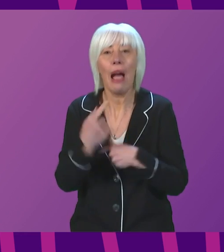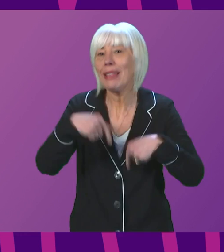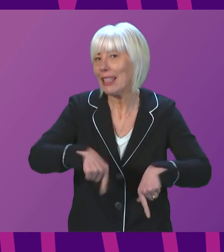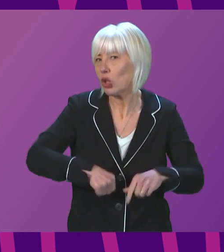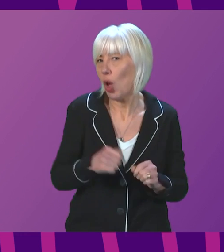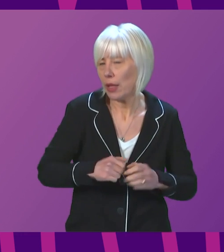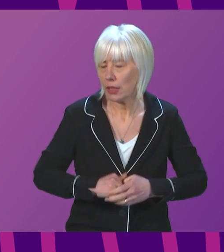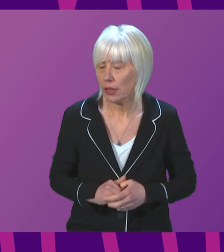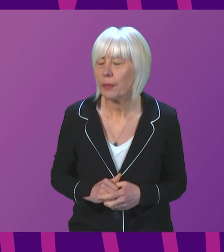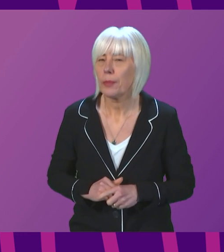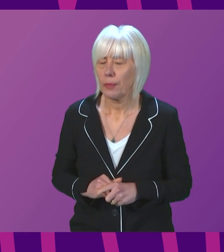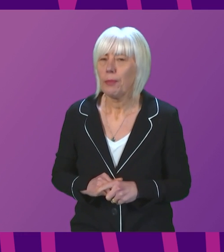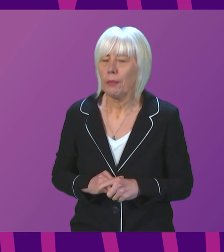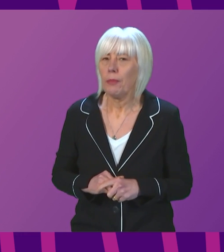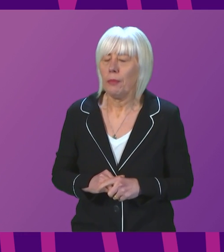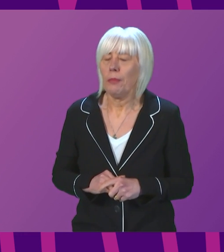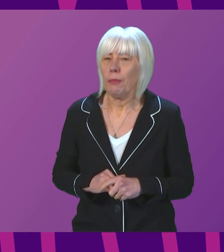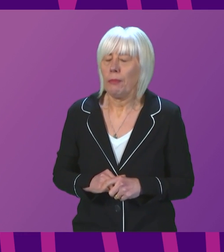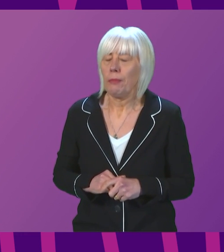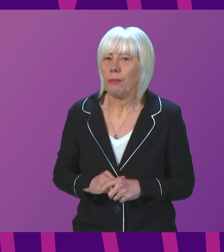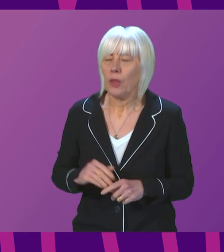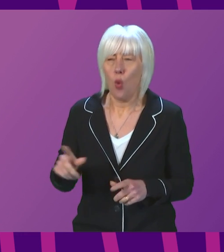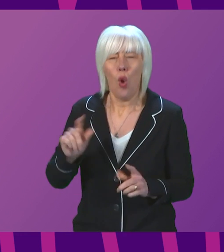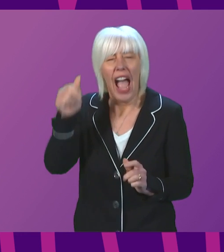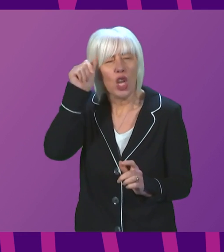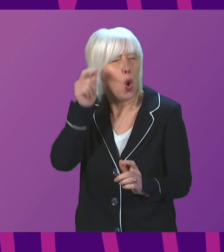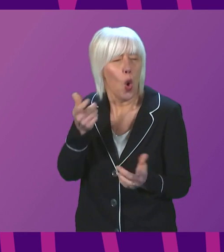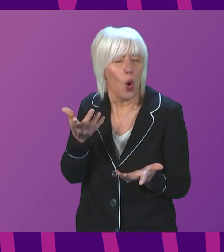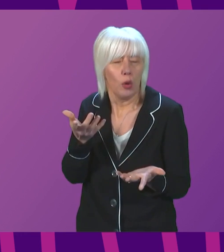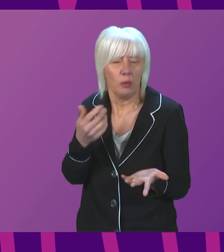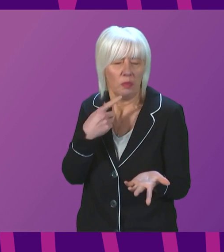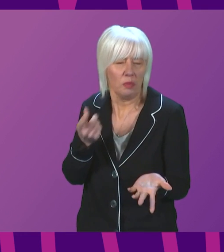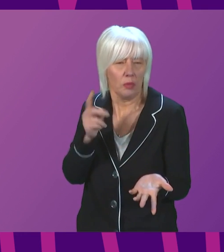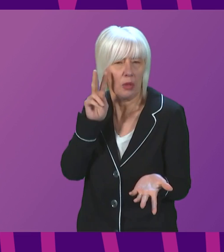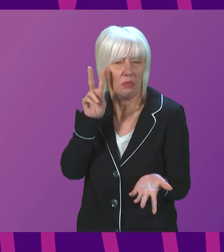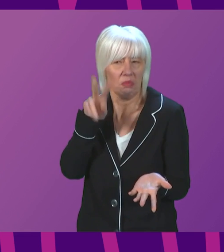From what I know about it, which I am sure is the same as what everybody else knows about